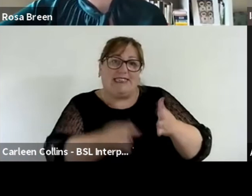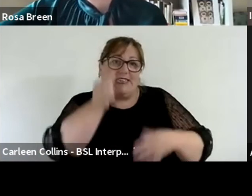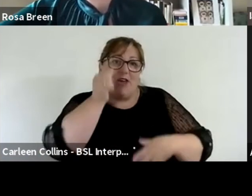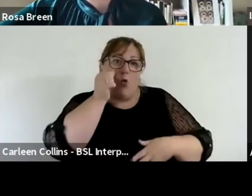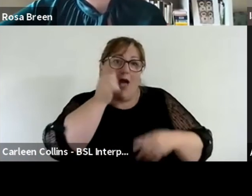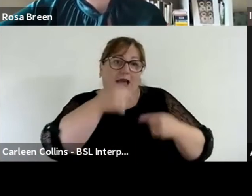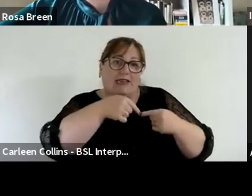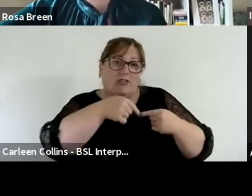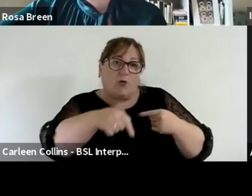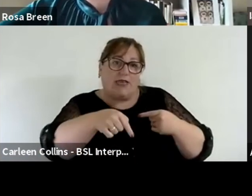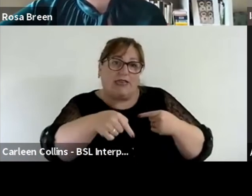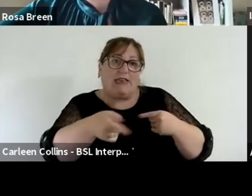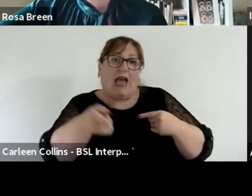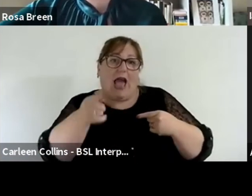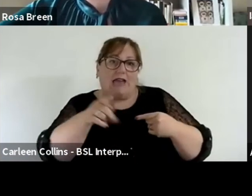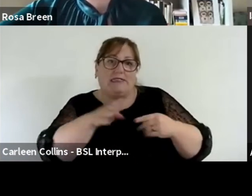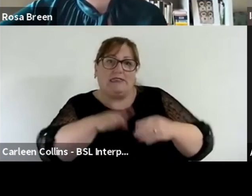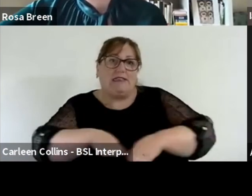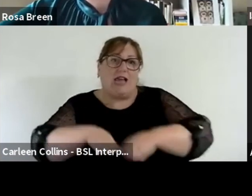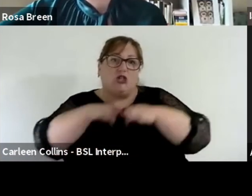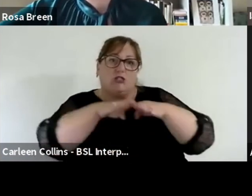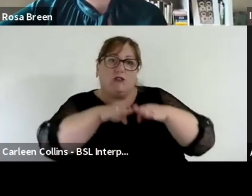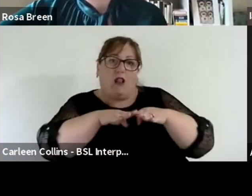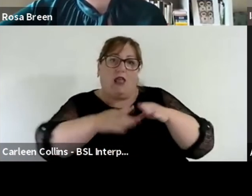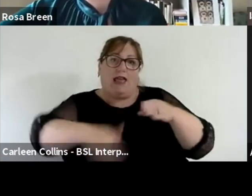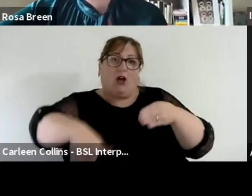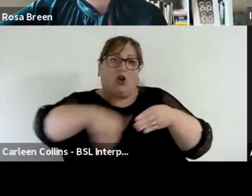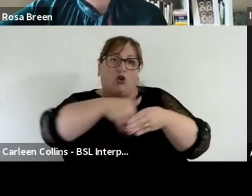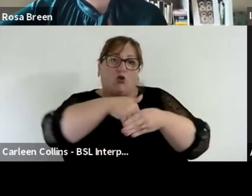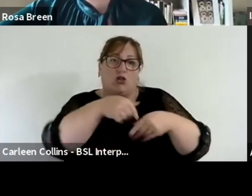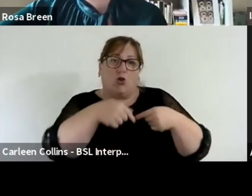And types of learning are suitable for your development as well and some of that has been promoted through our